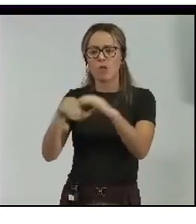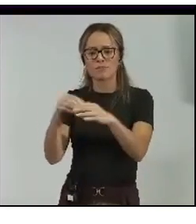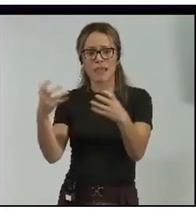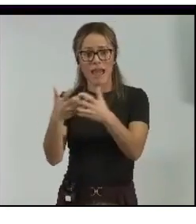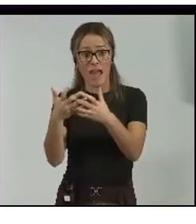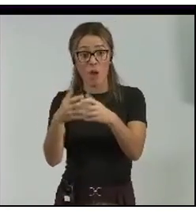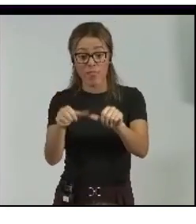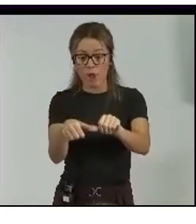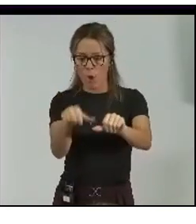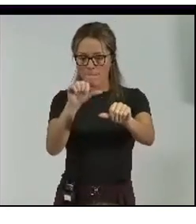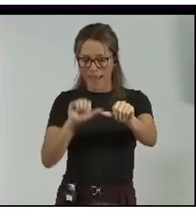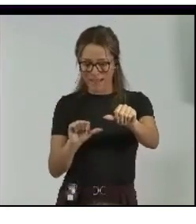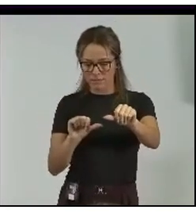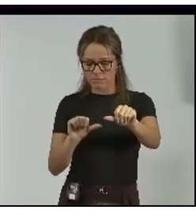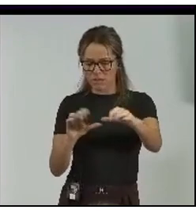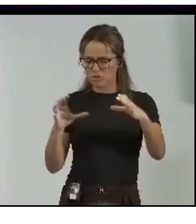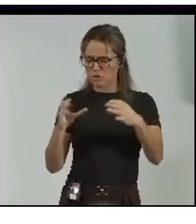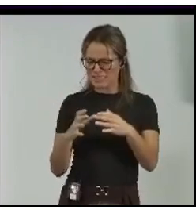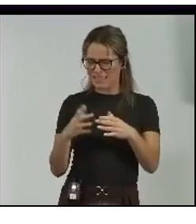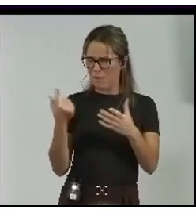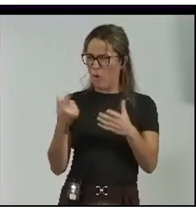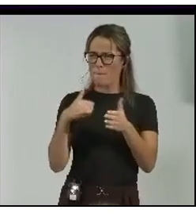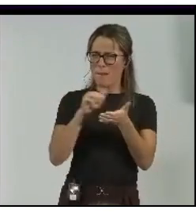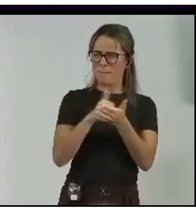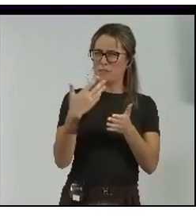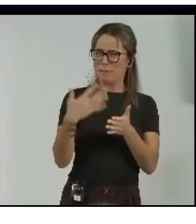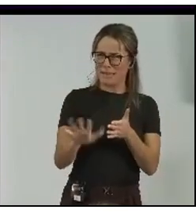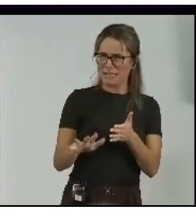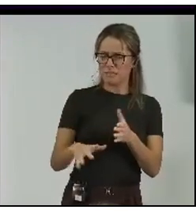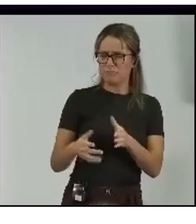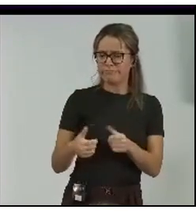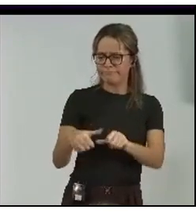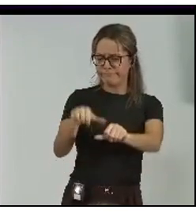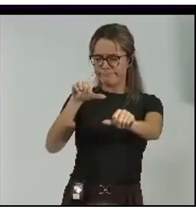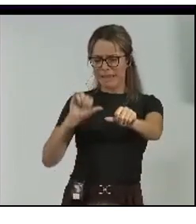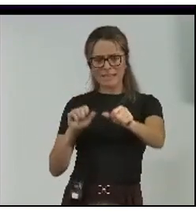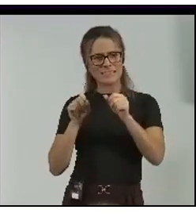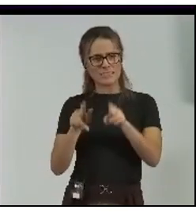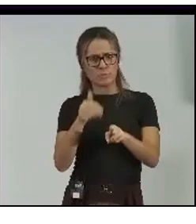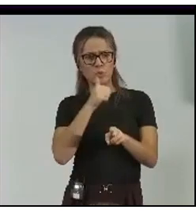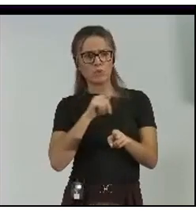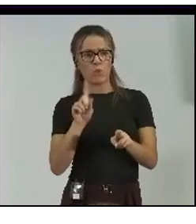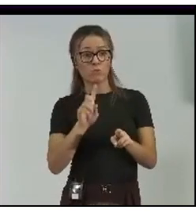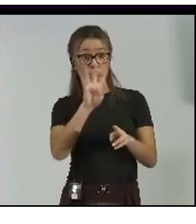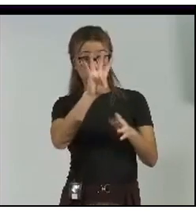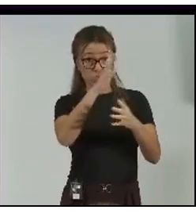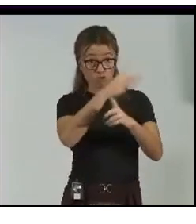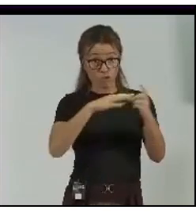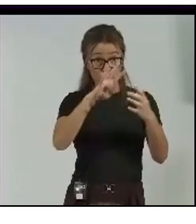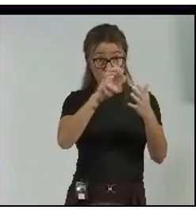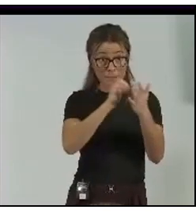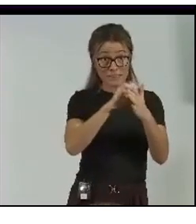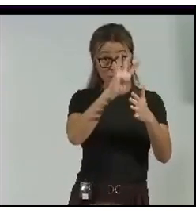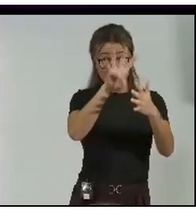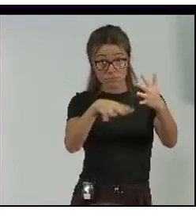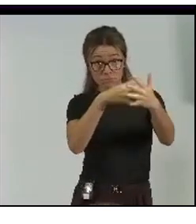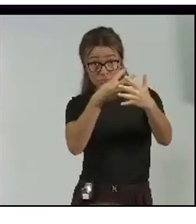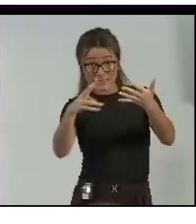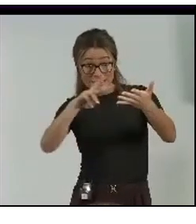What team was involved in publishing it? What system is being used? Are you using a social media scheduler? That scheduler support alt text?